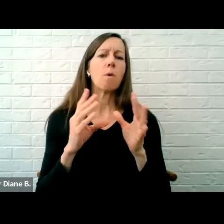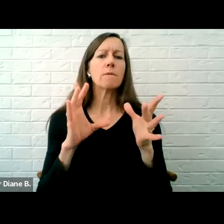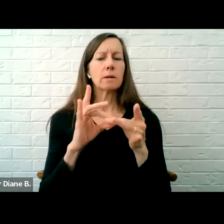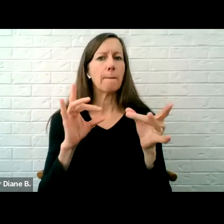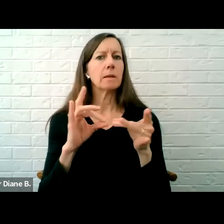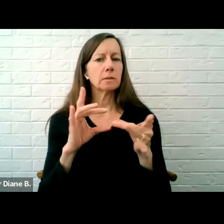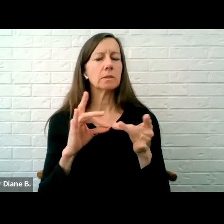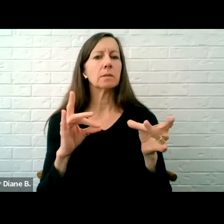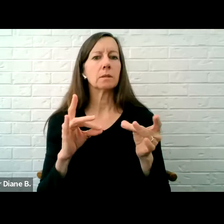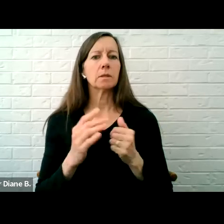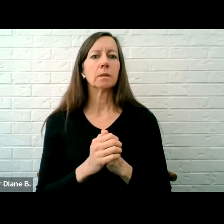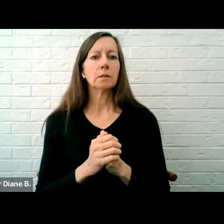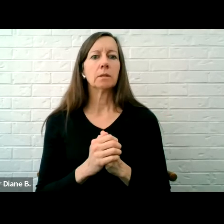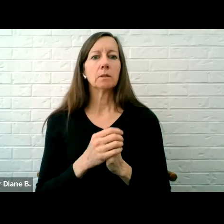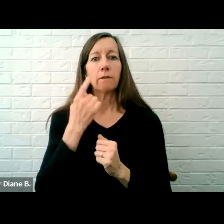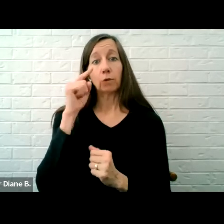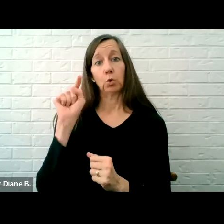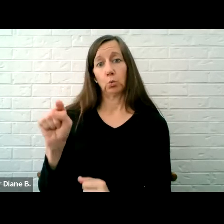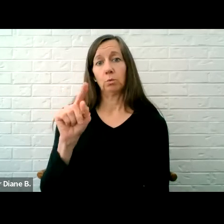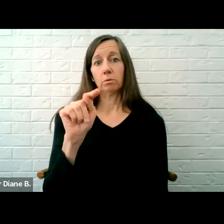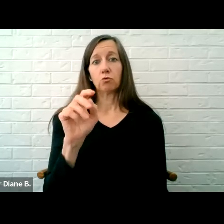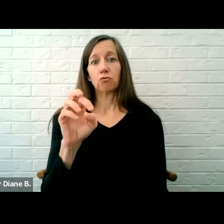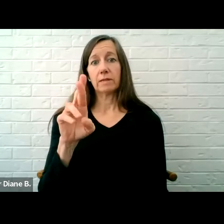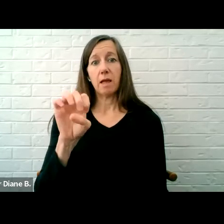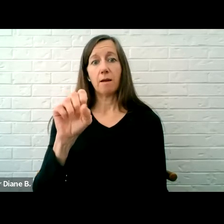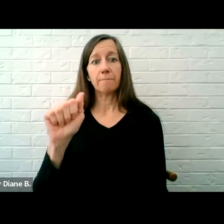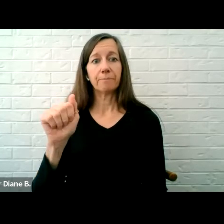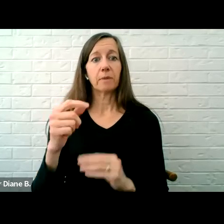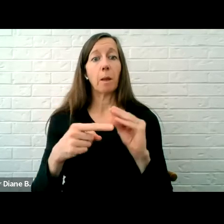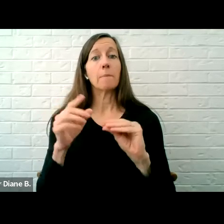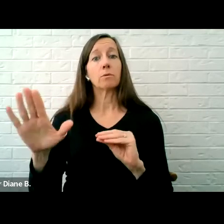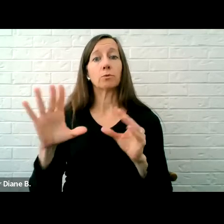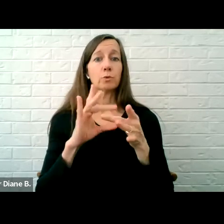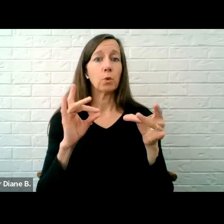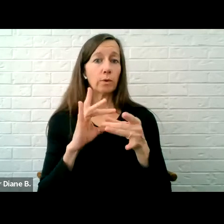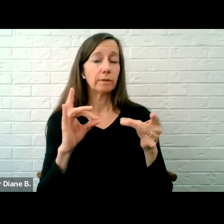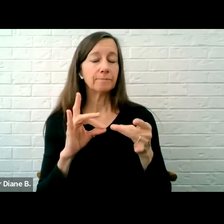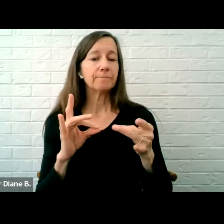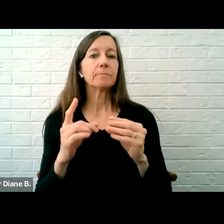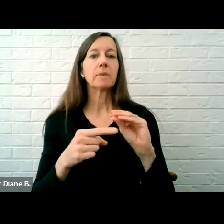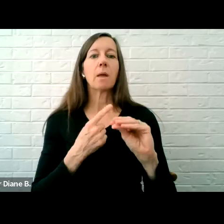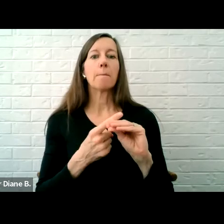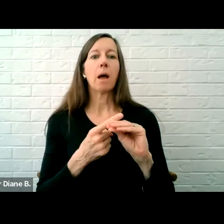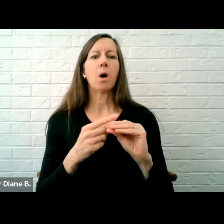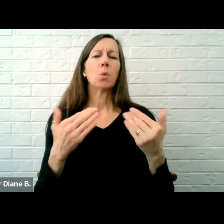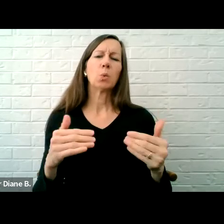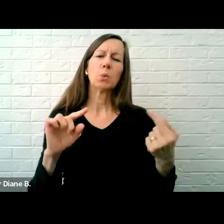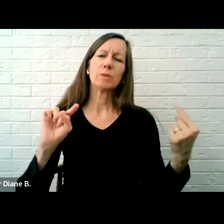and it's to you, Teresa, in terms of the story that you shared, and that is very painful and